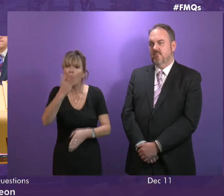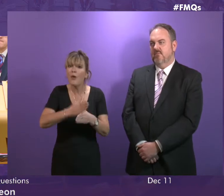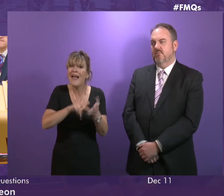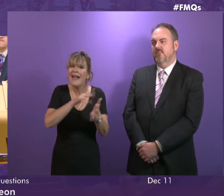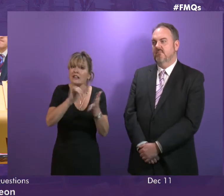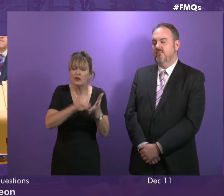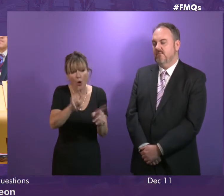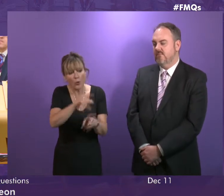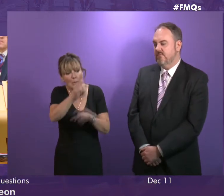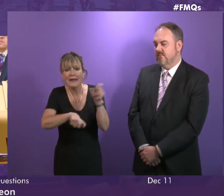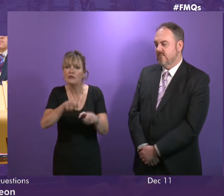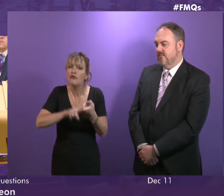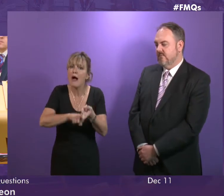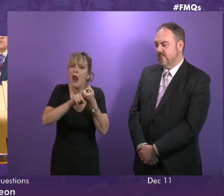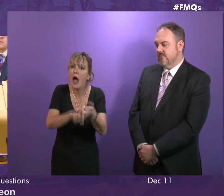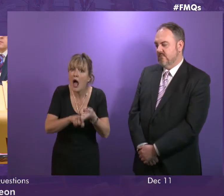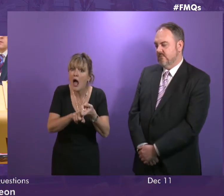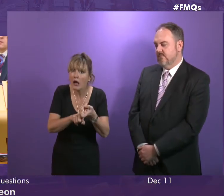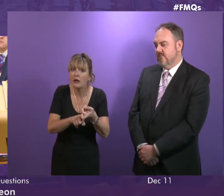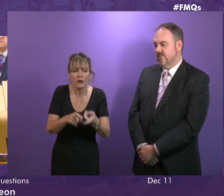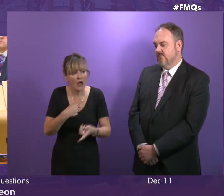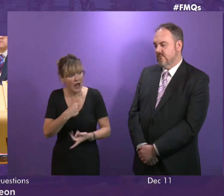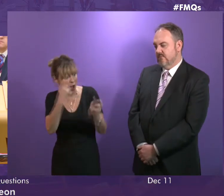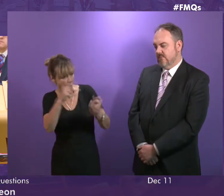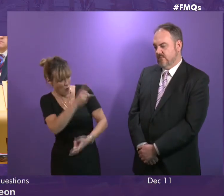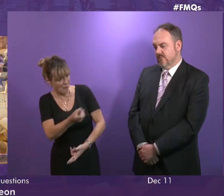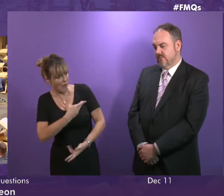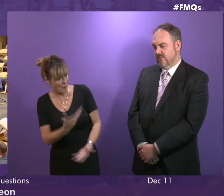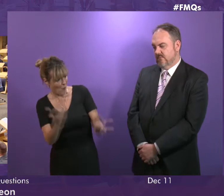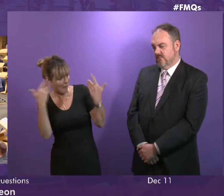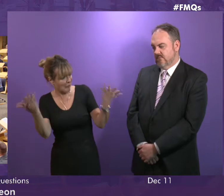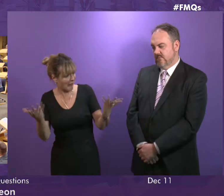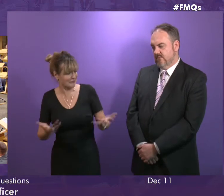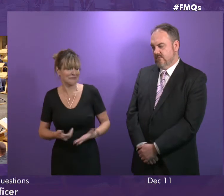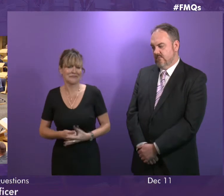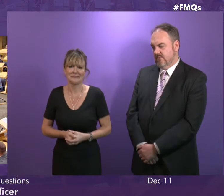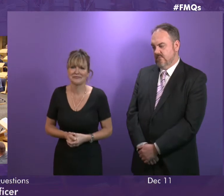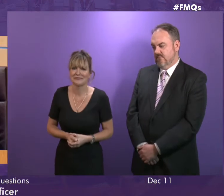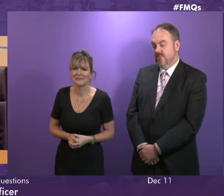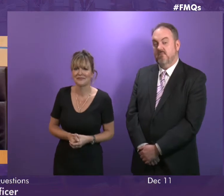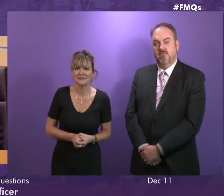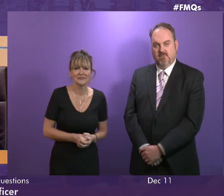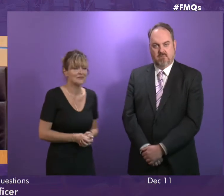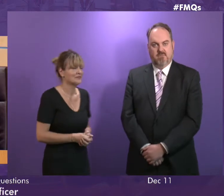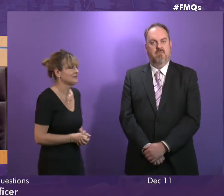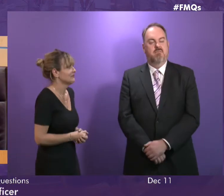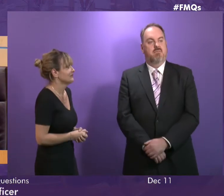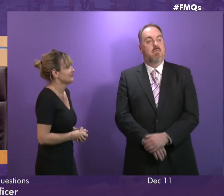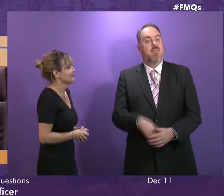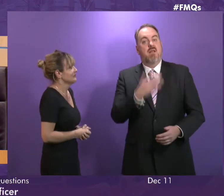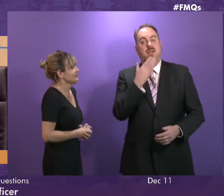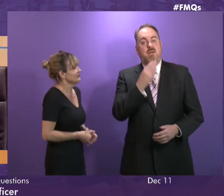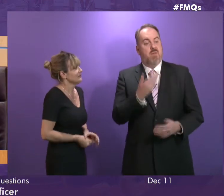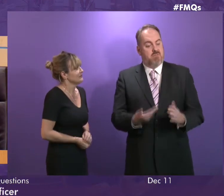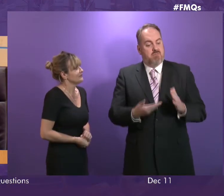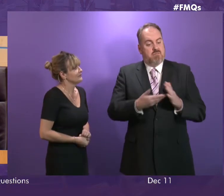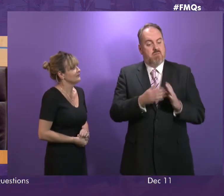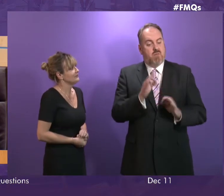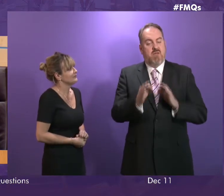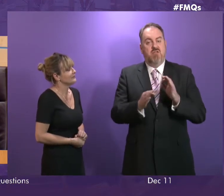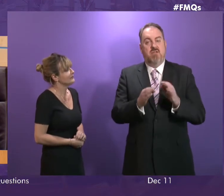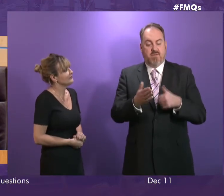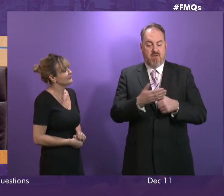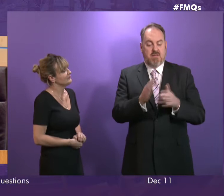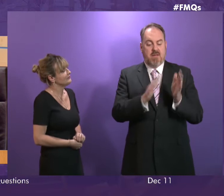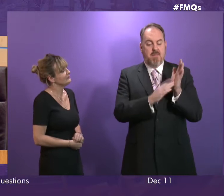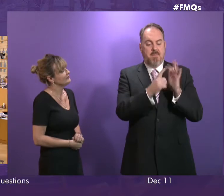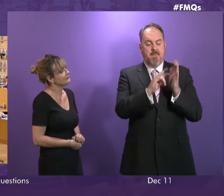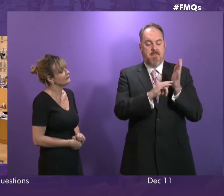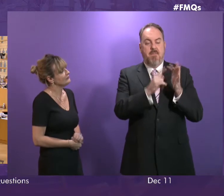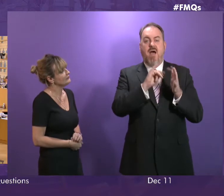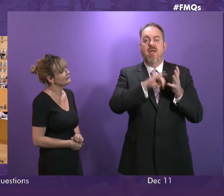who rely on it need. I had hoped that Labour would welcome that.